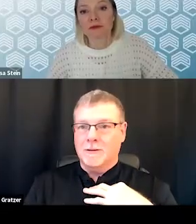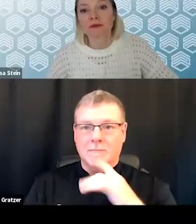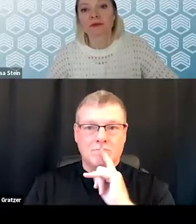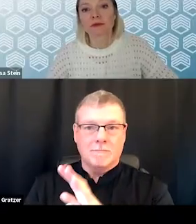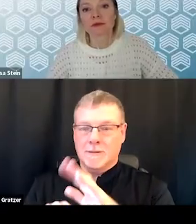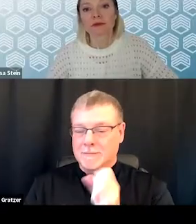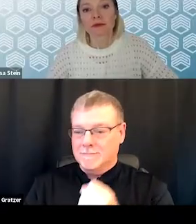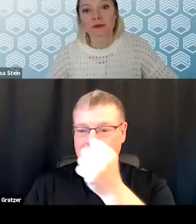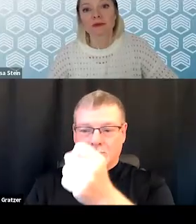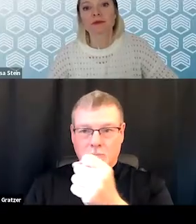to know when that's necessary.